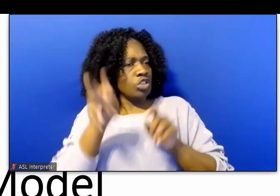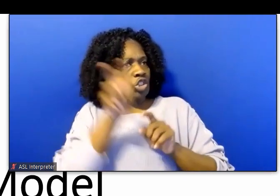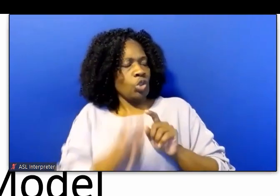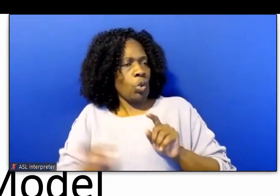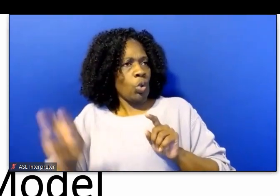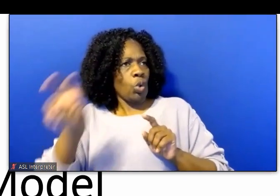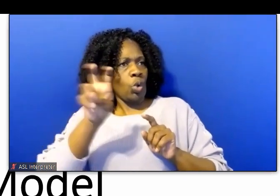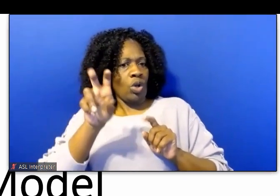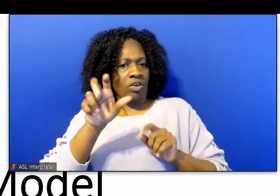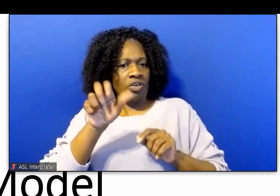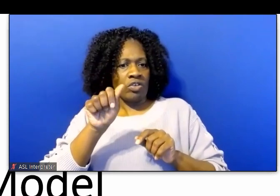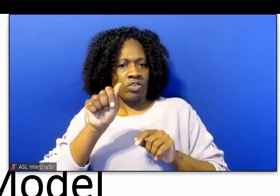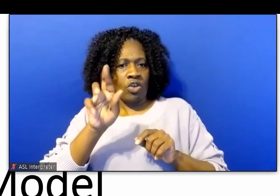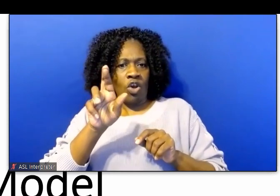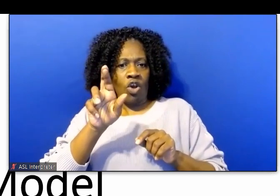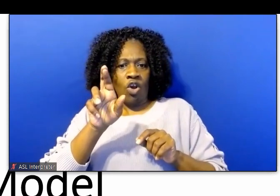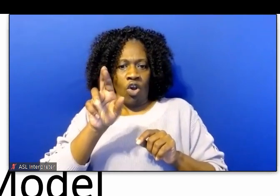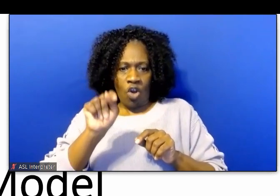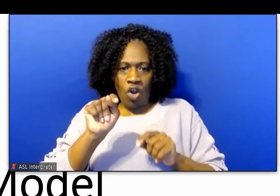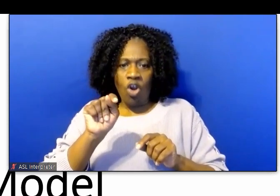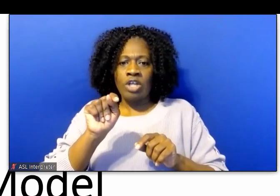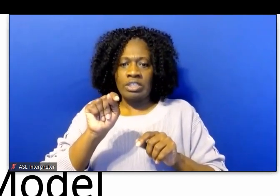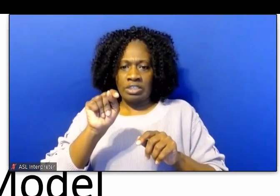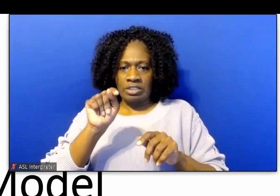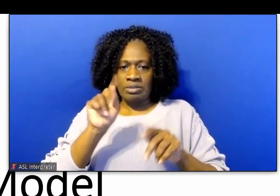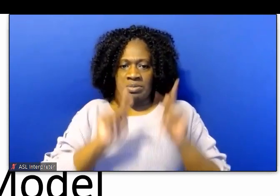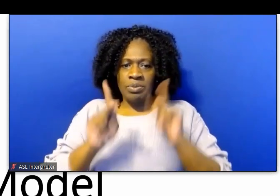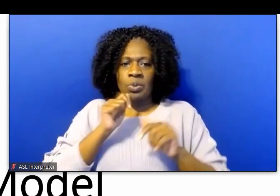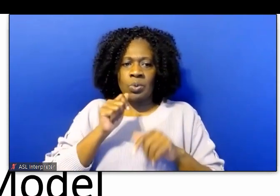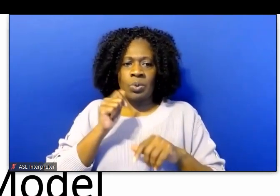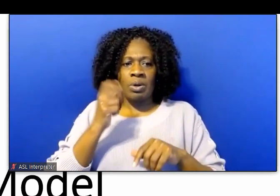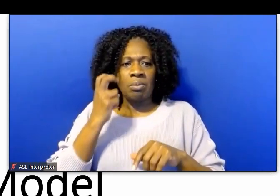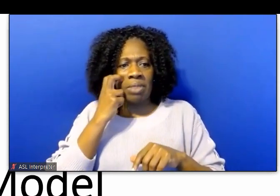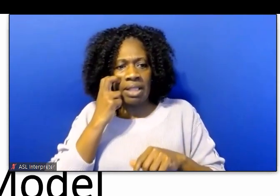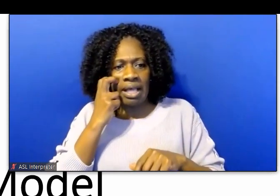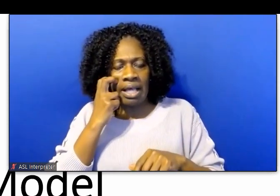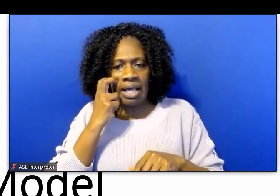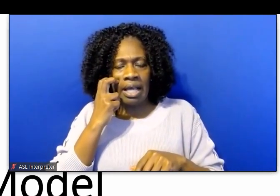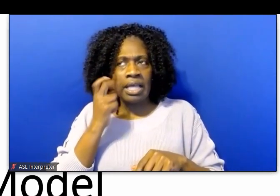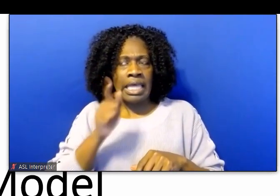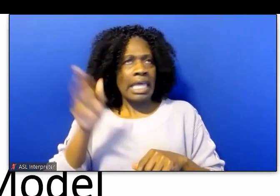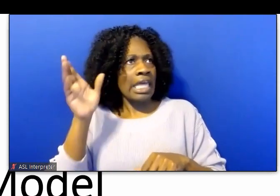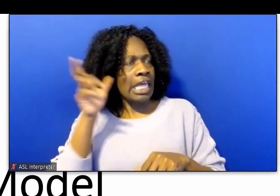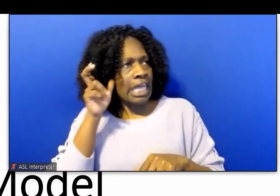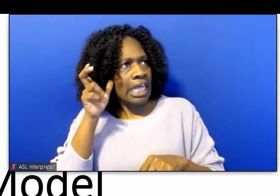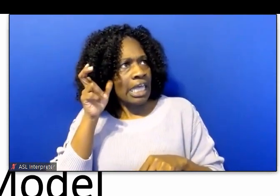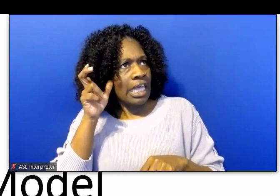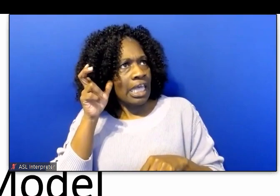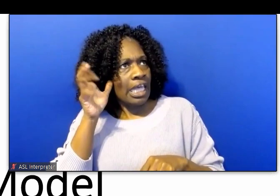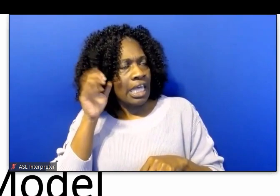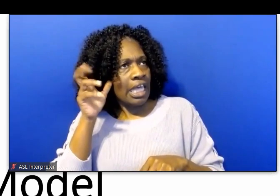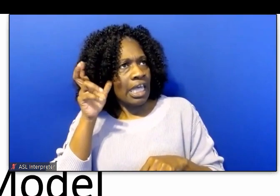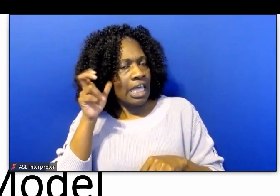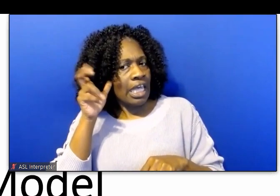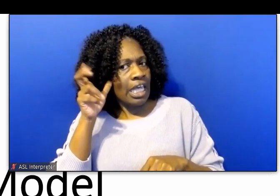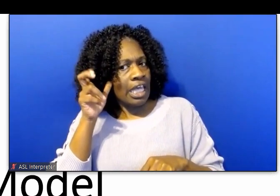to a gentleman who is blind and so he is hearing the art. and there was - you don't see this in the photo -